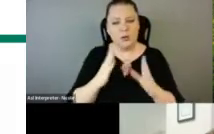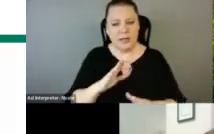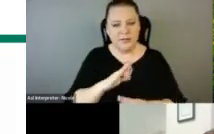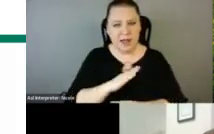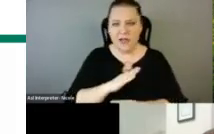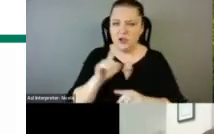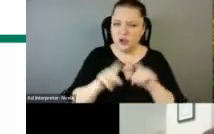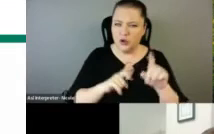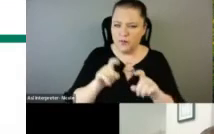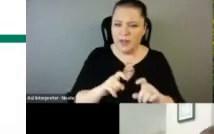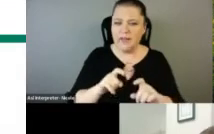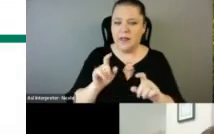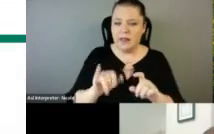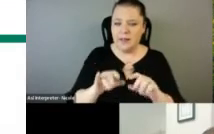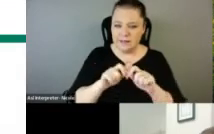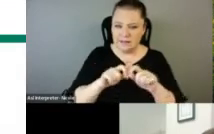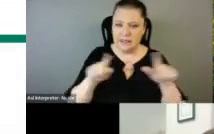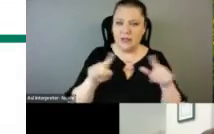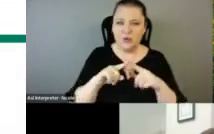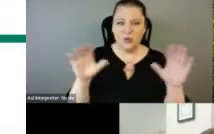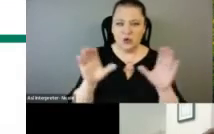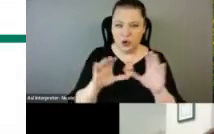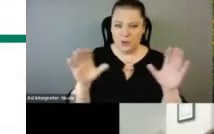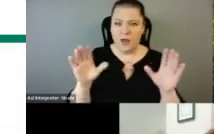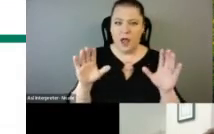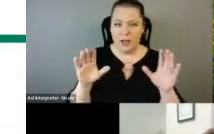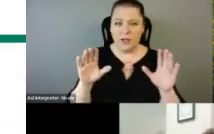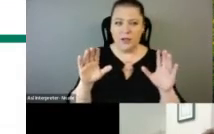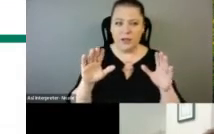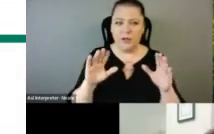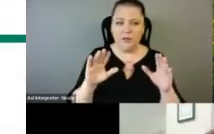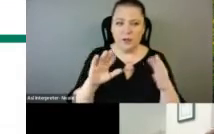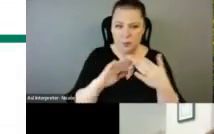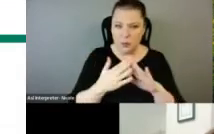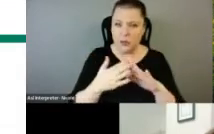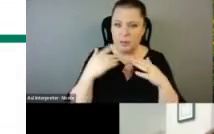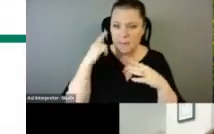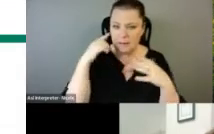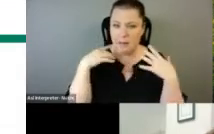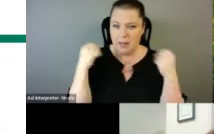sent out to our certified community mental health centers. Here in Indiana, they're sent